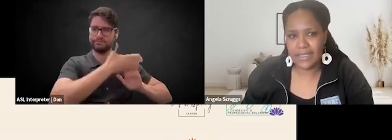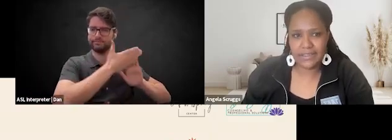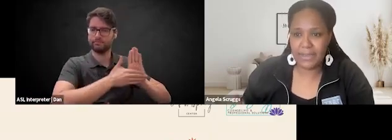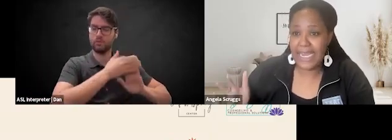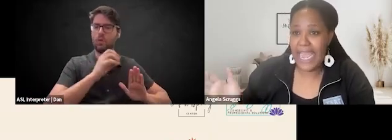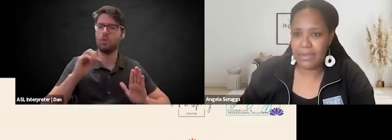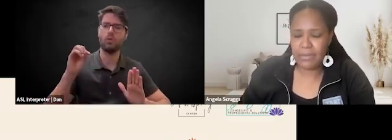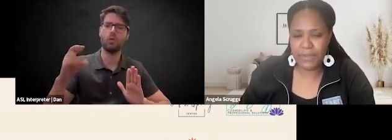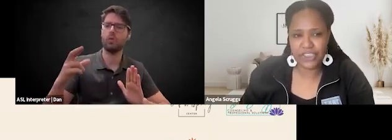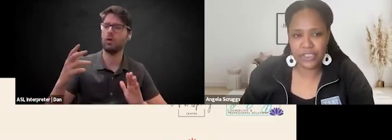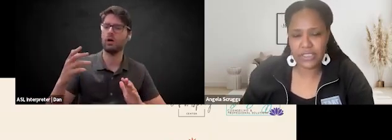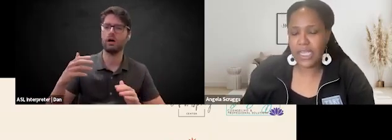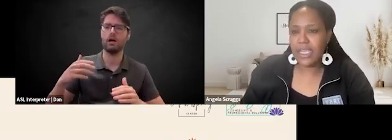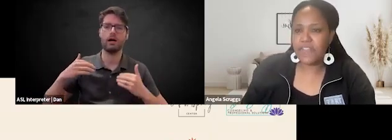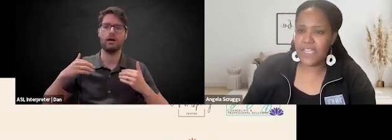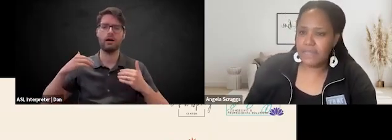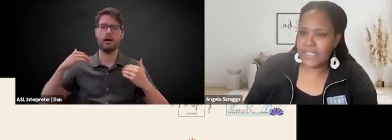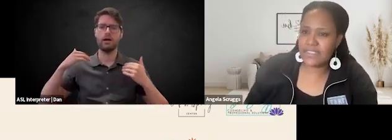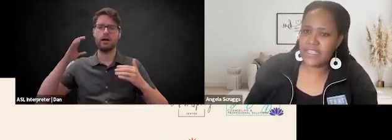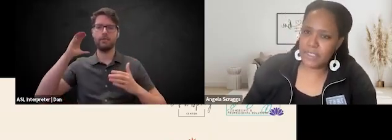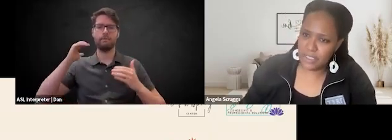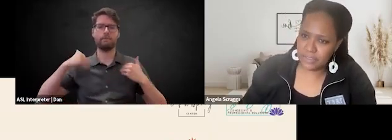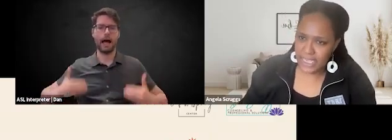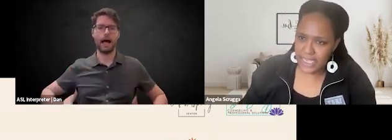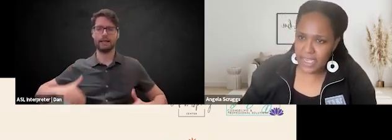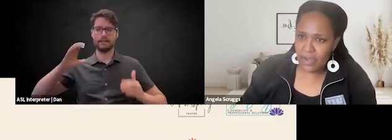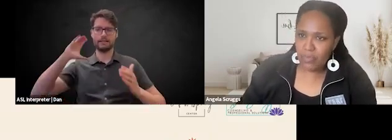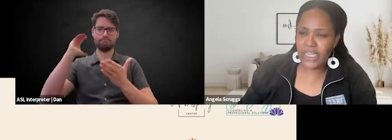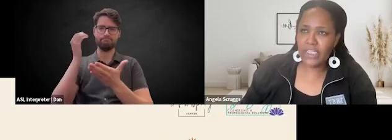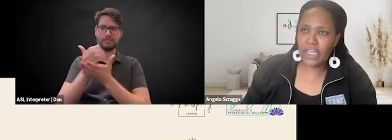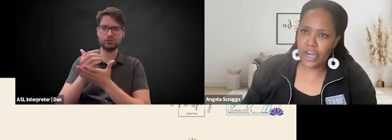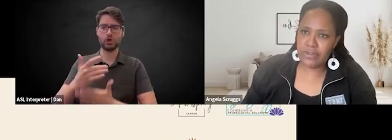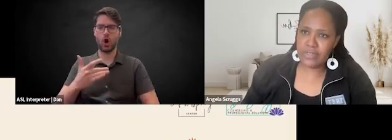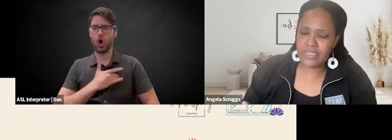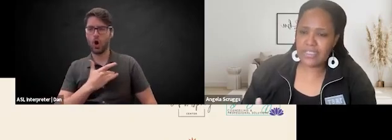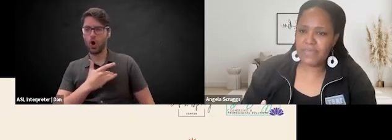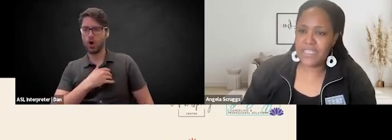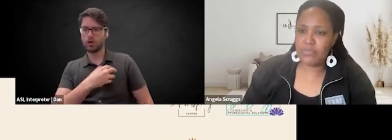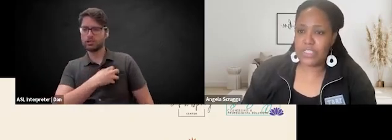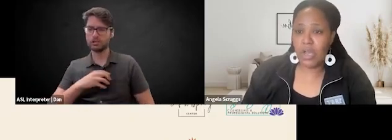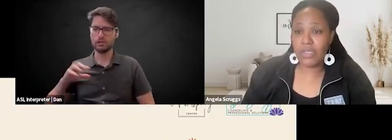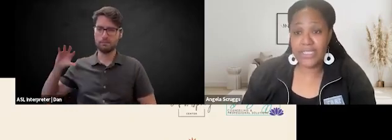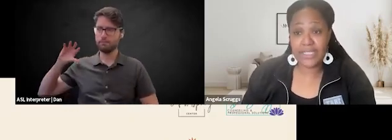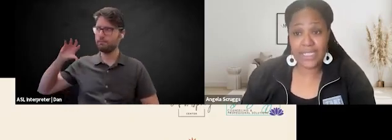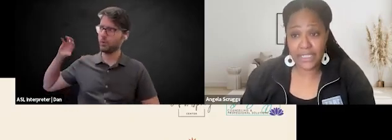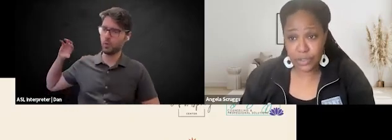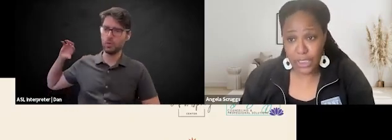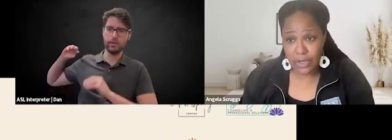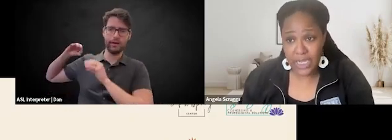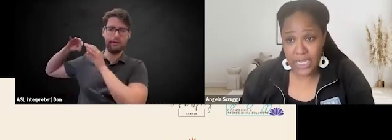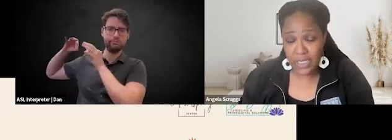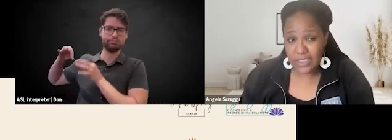like, uh... some anatomy pictures. Think of it similarly. We learn some things, what's called "incidental learning"